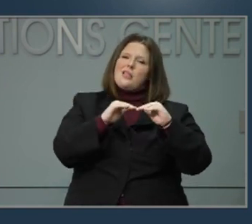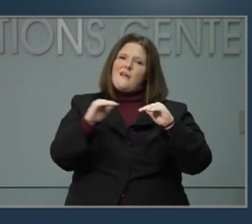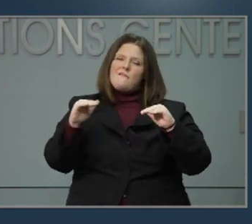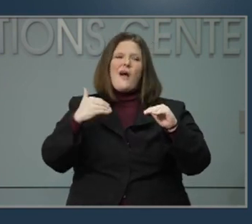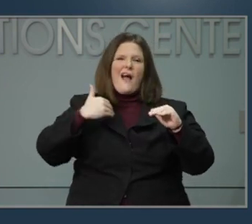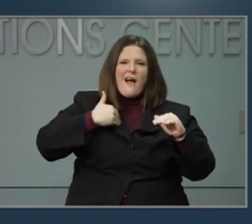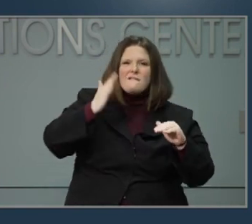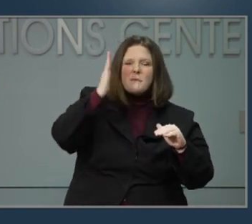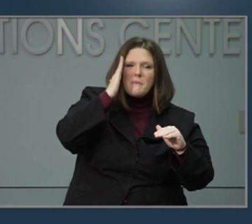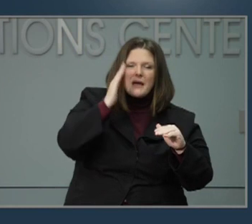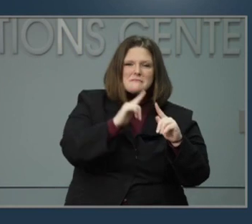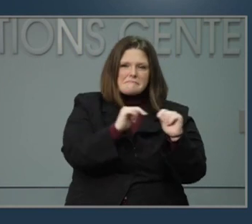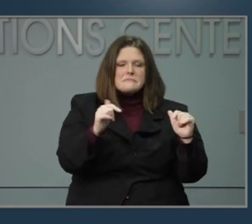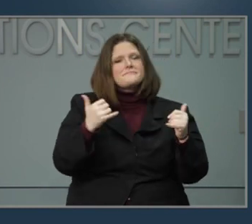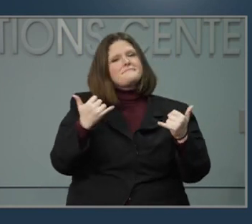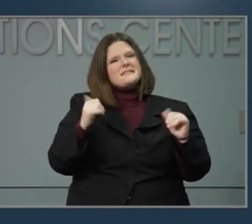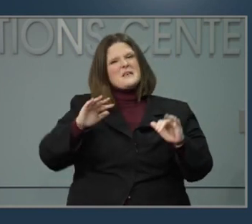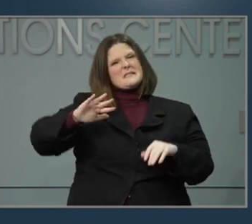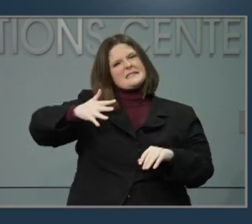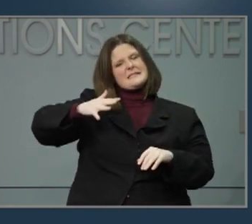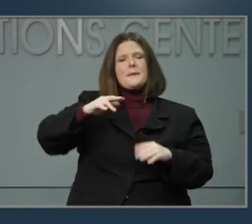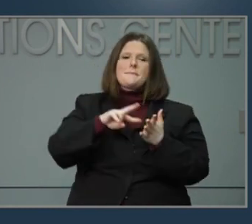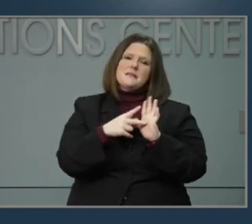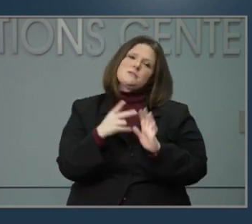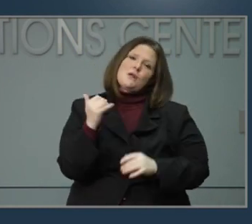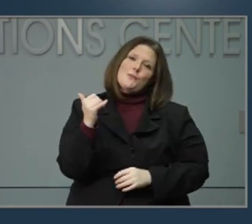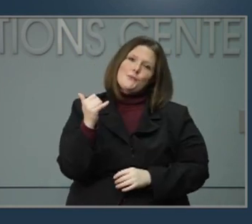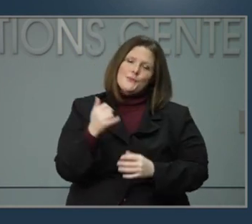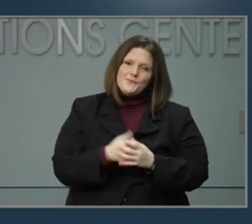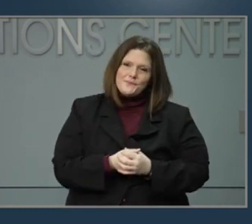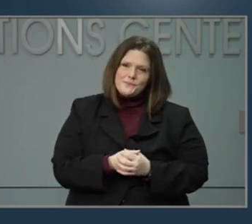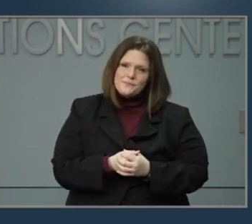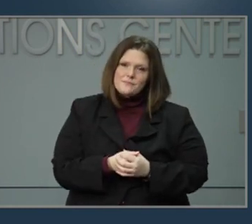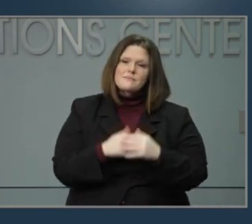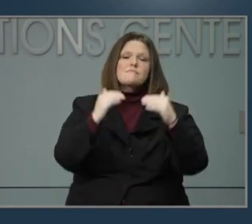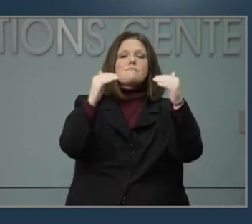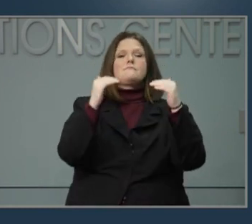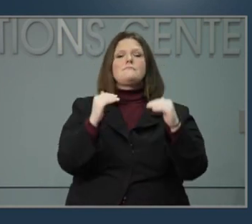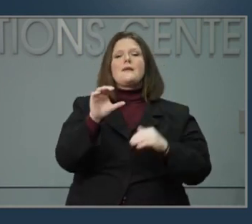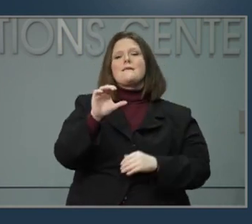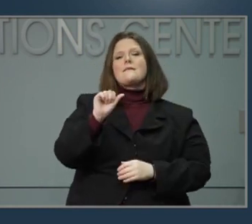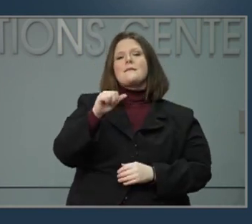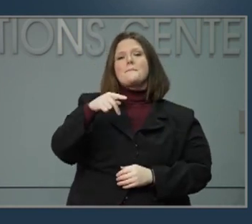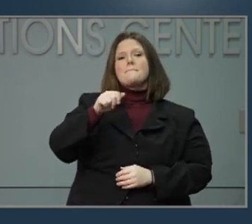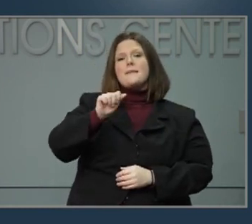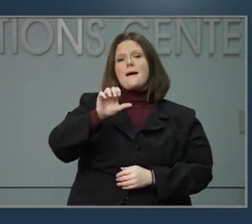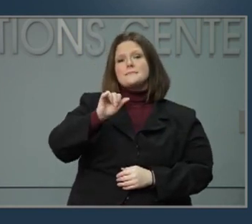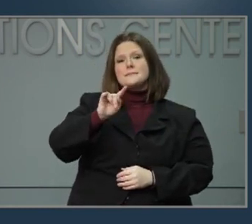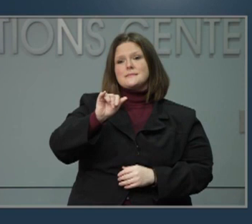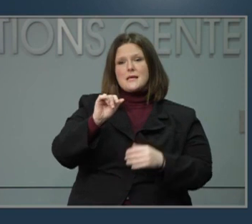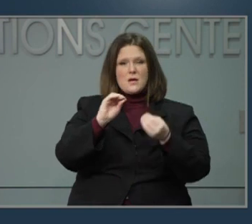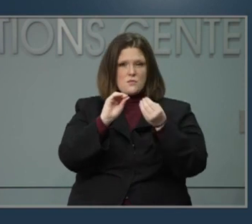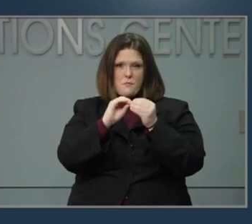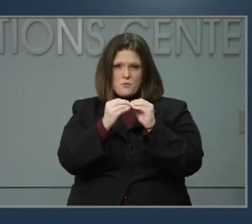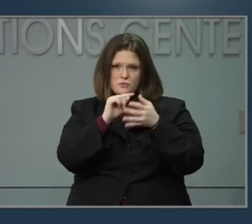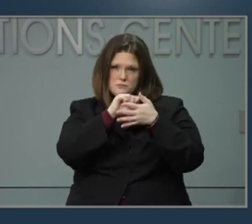NORTH CAROLINA'S TRAJECTORY OF HOSPITALIZATIONS IS HIGH, BLOOD LEVEL. WE STILL HAVE CAPACITY. THIS ALSO GETS A YELLOW LINE.